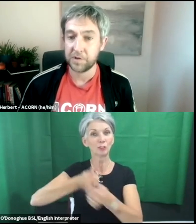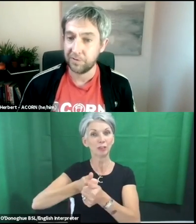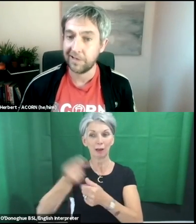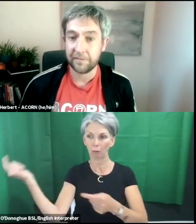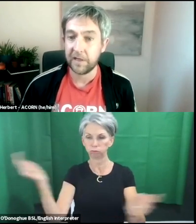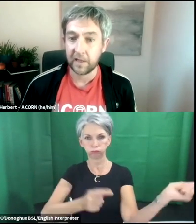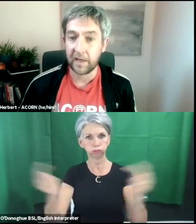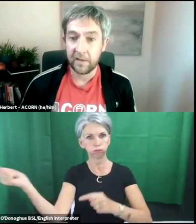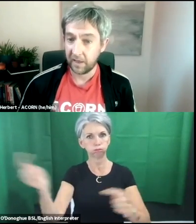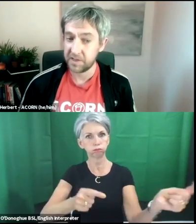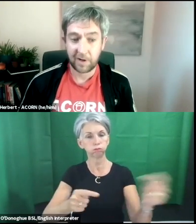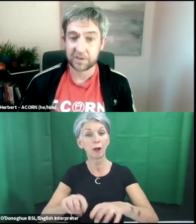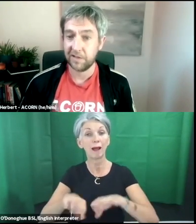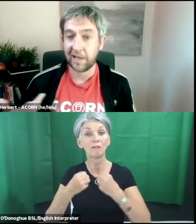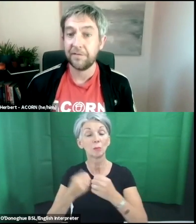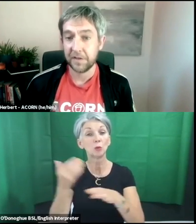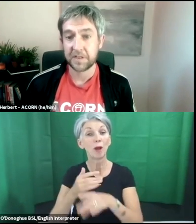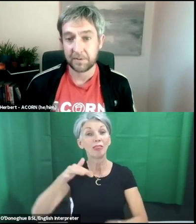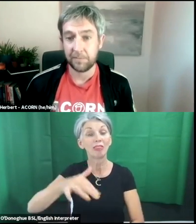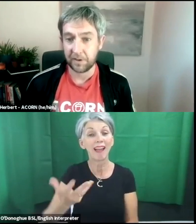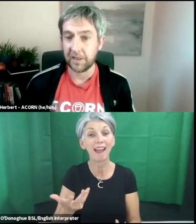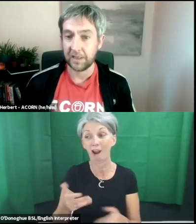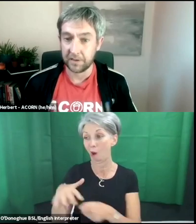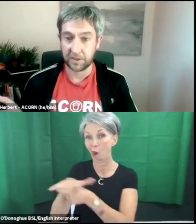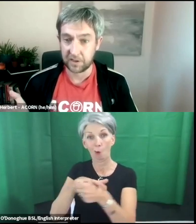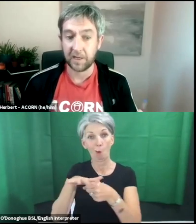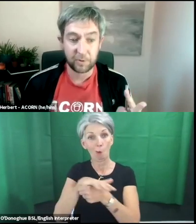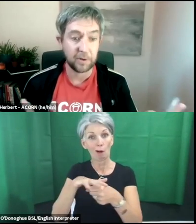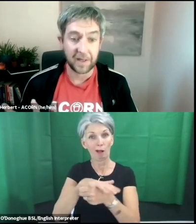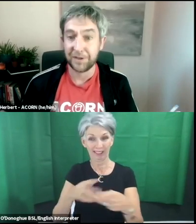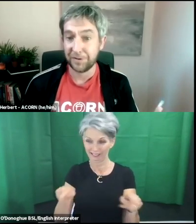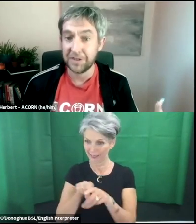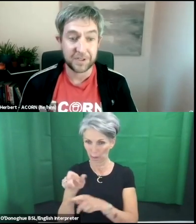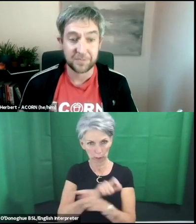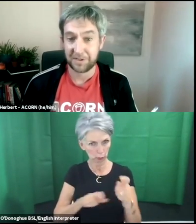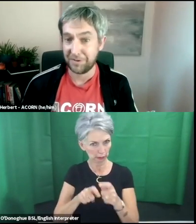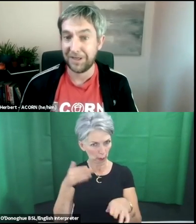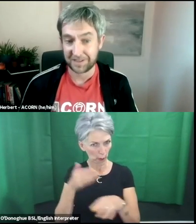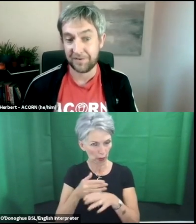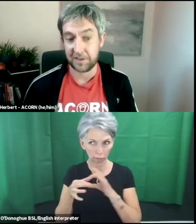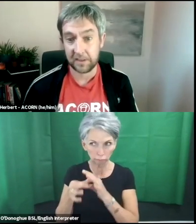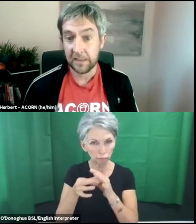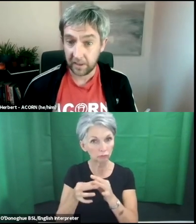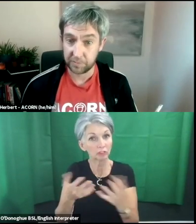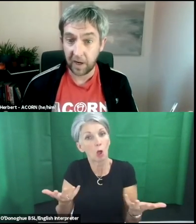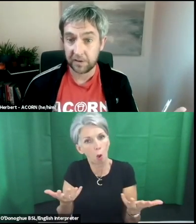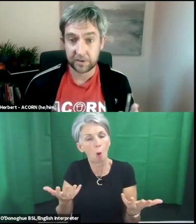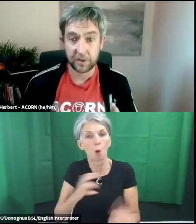the workers would live near there. And so actually they lived in the same community and actually they probably- their union did some community activity as well.